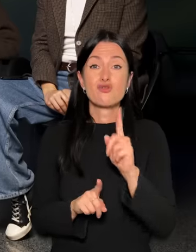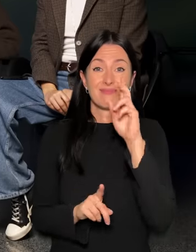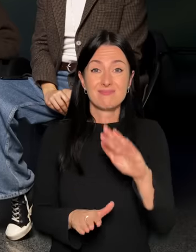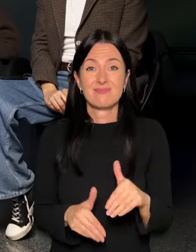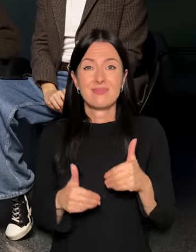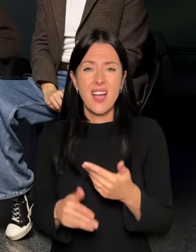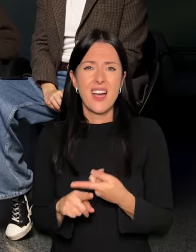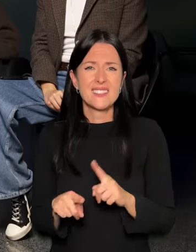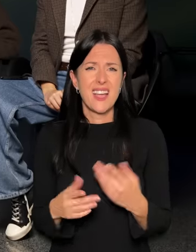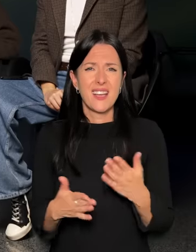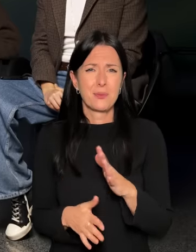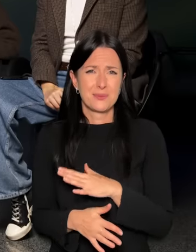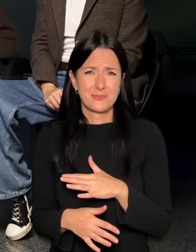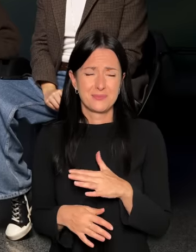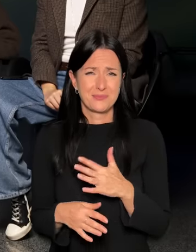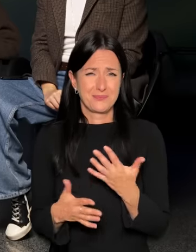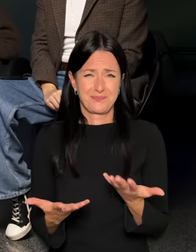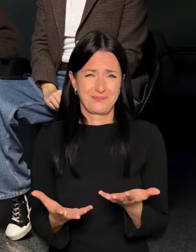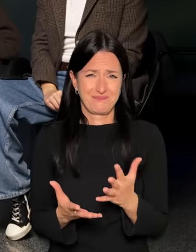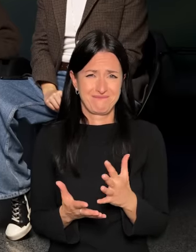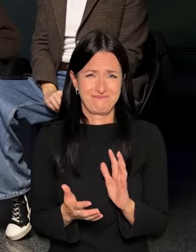What they offered was a complete mess.